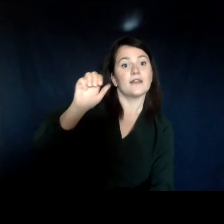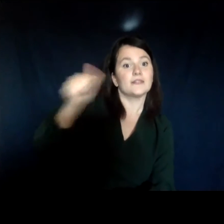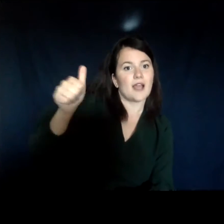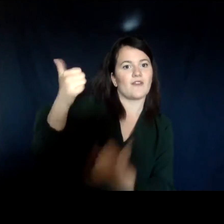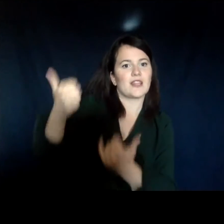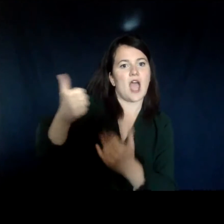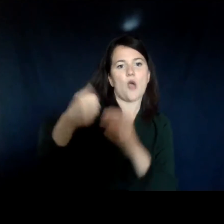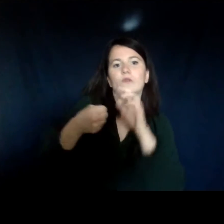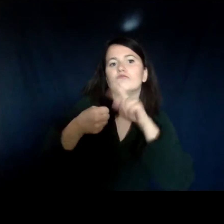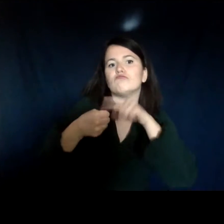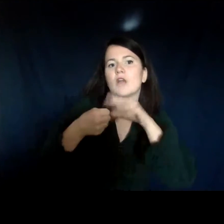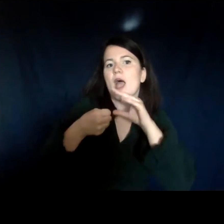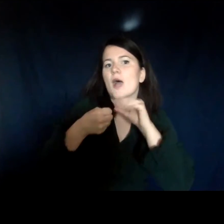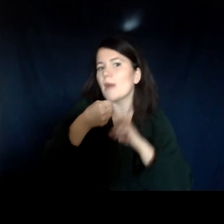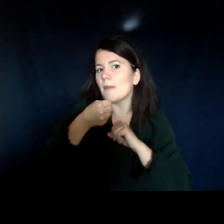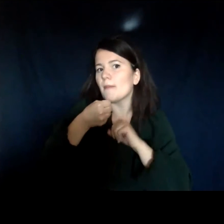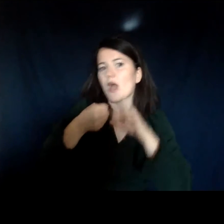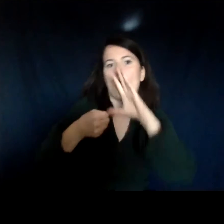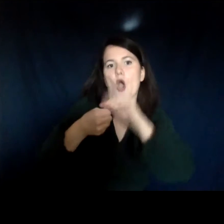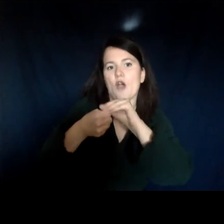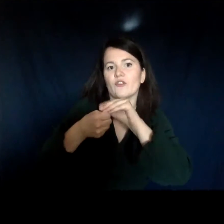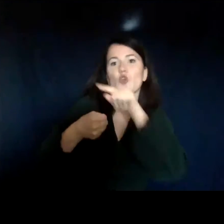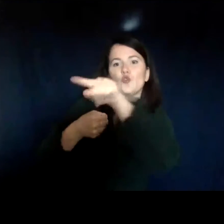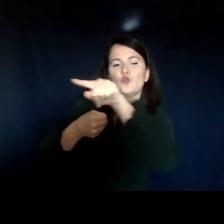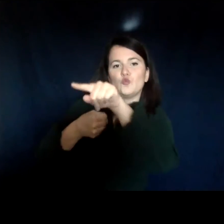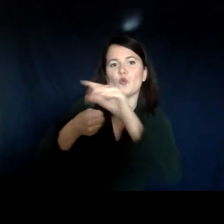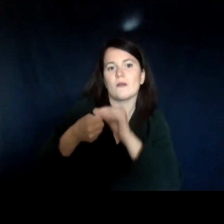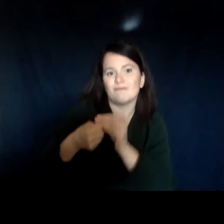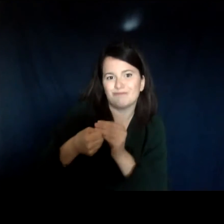The floor is yours. Please, remember you have 8 minutes.